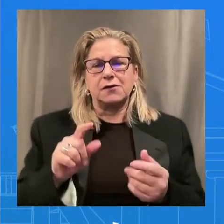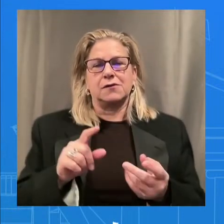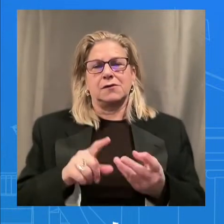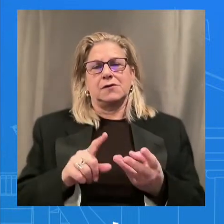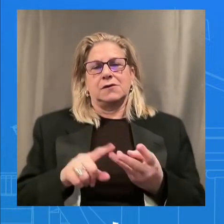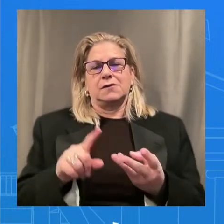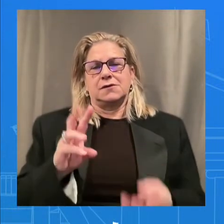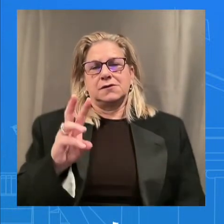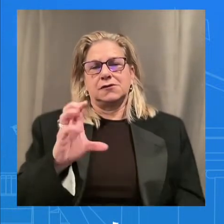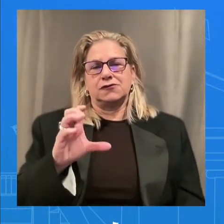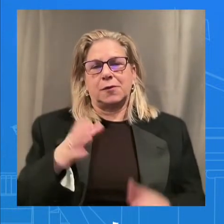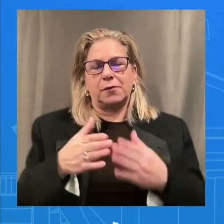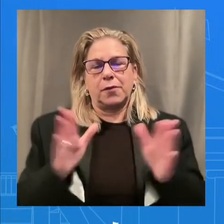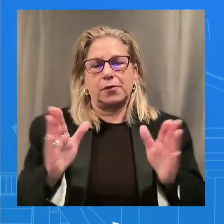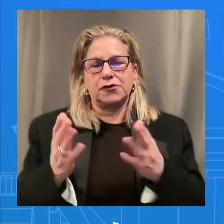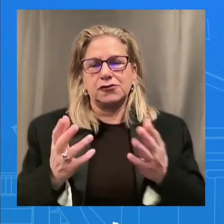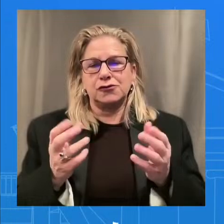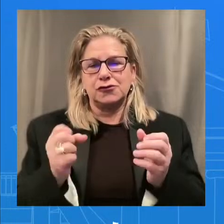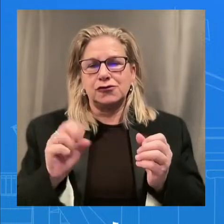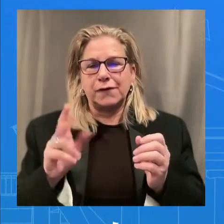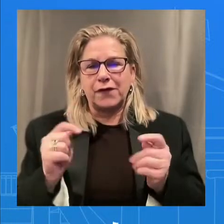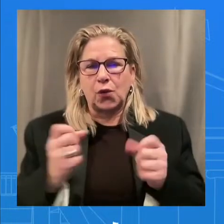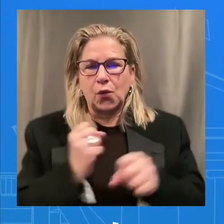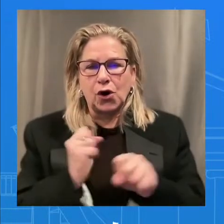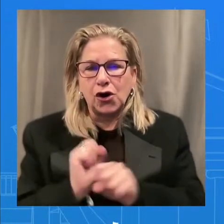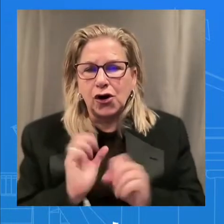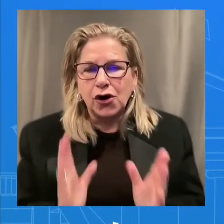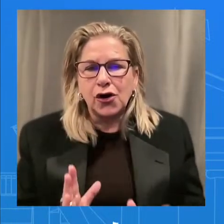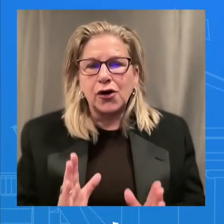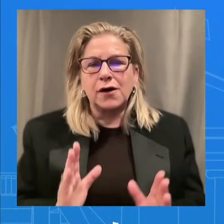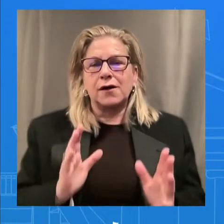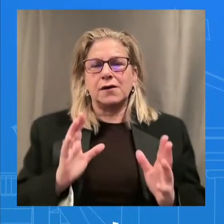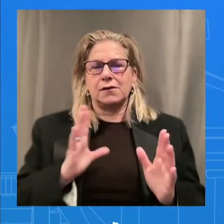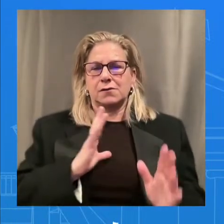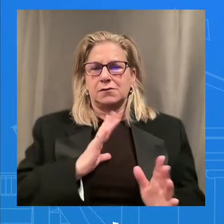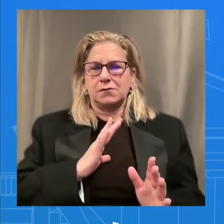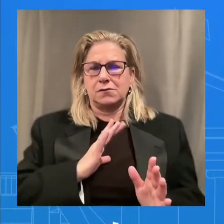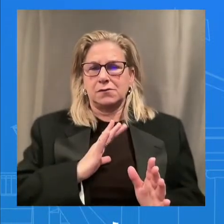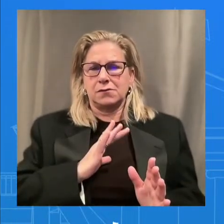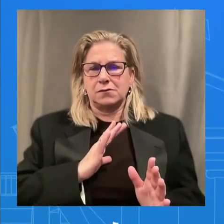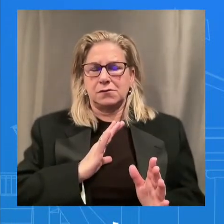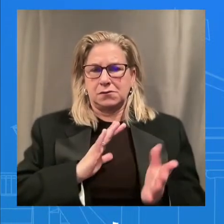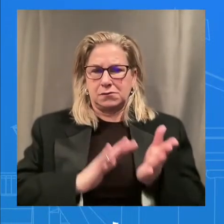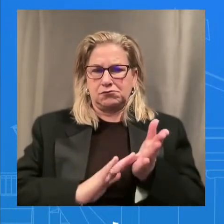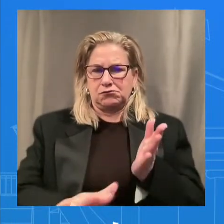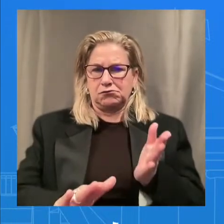our administration has taken to reduce the burden of student debt, hold bad actors accountable,